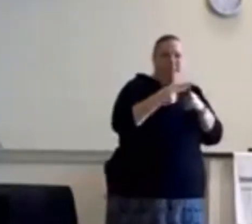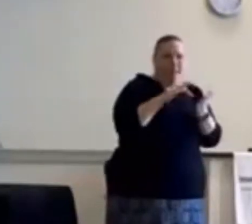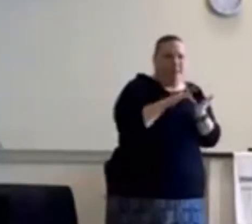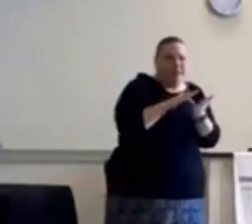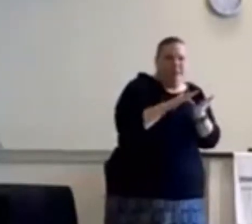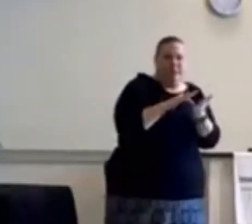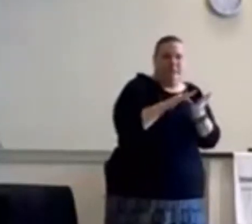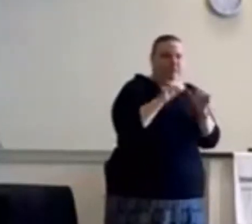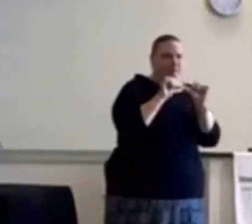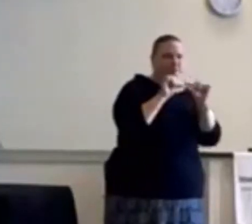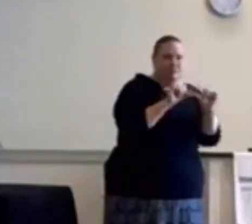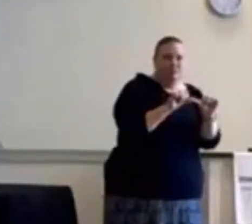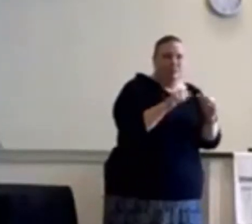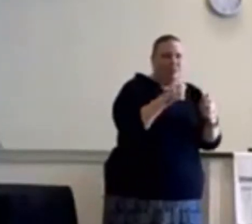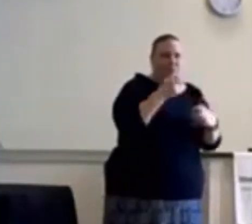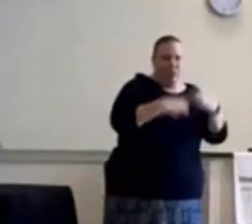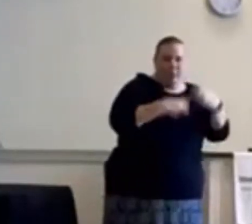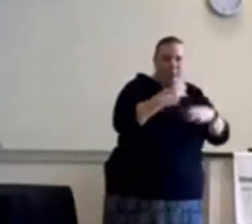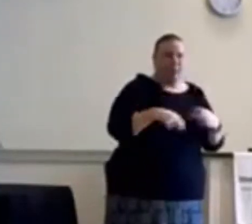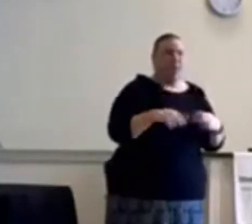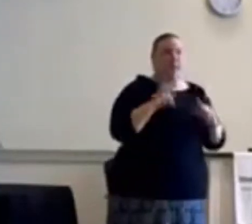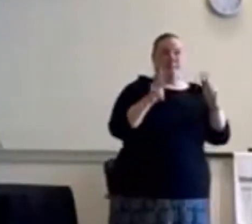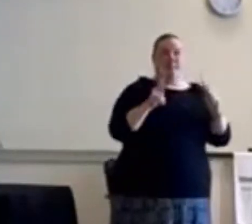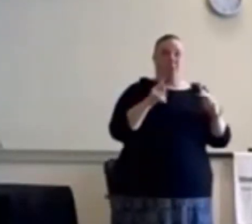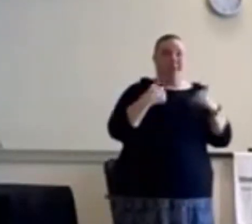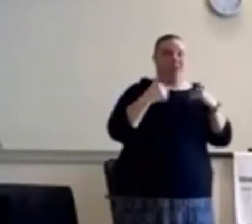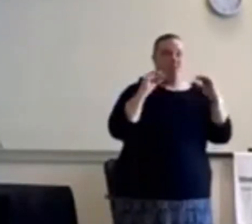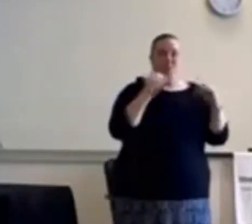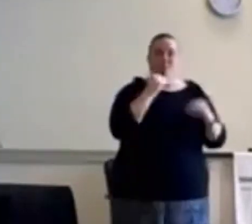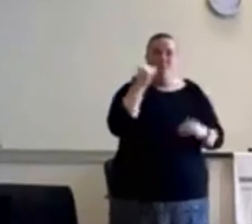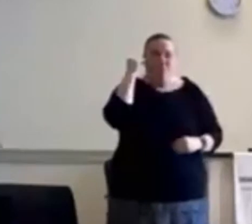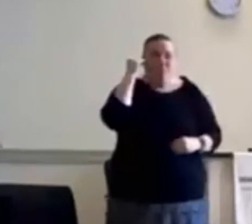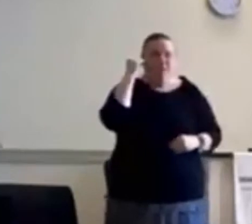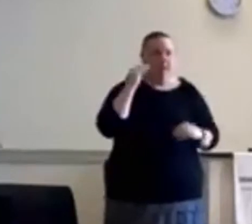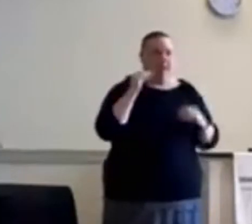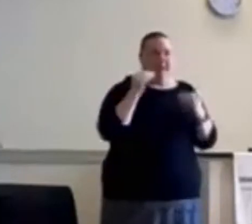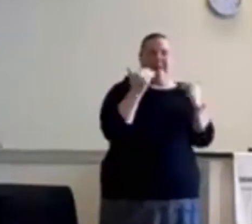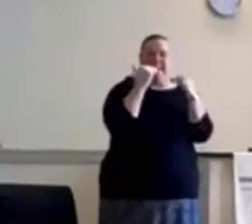people experiencing homelessness, limited access to transportation, or the